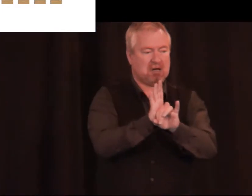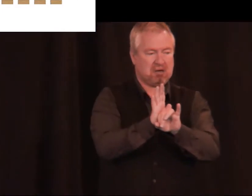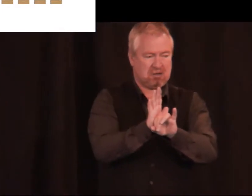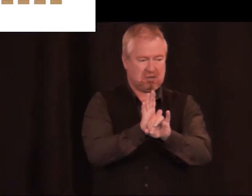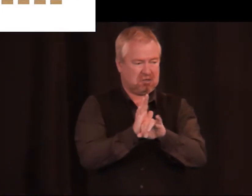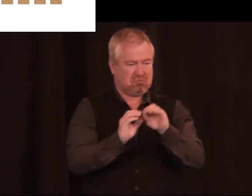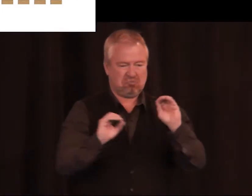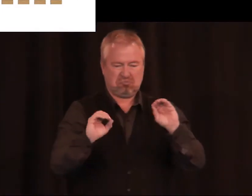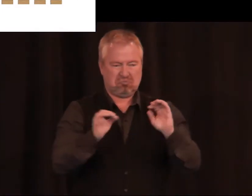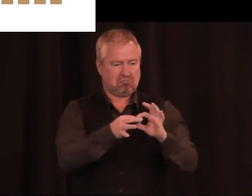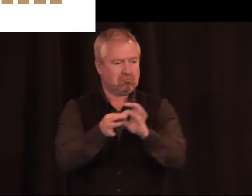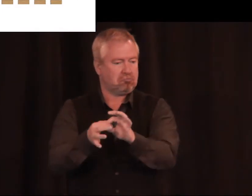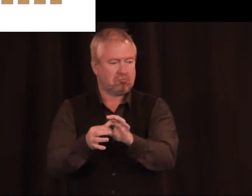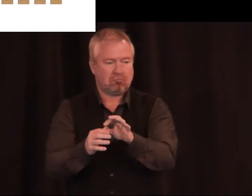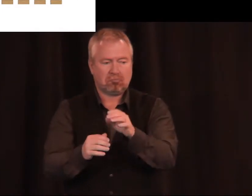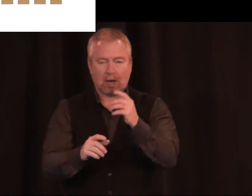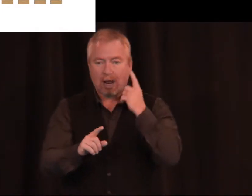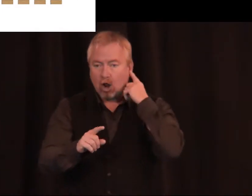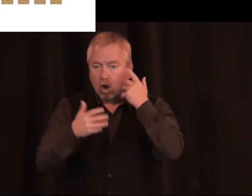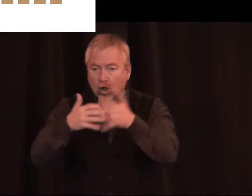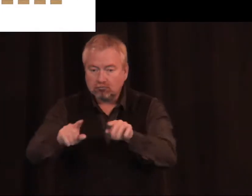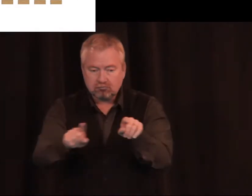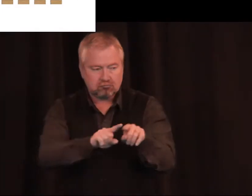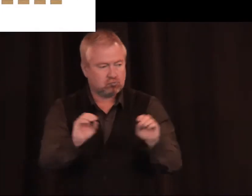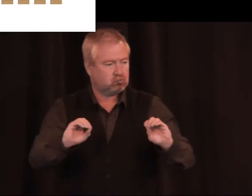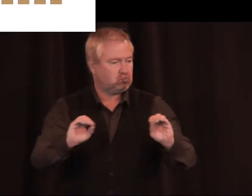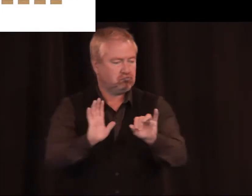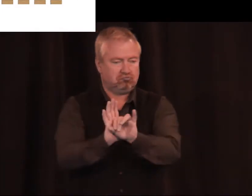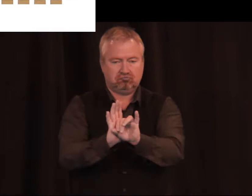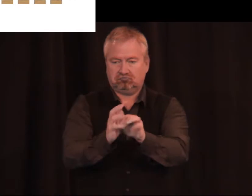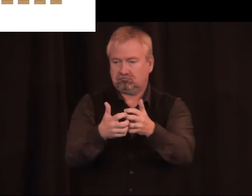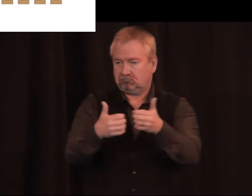how much auditory access they have from their hearing aids.